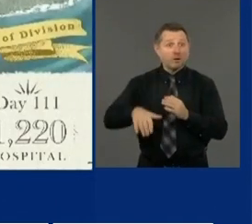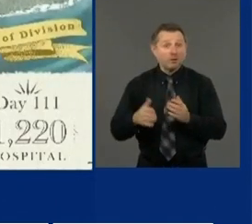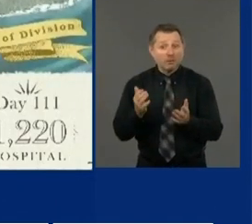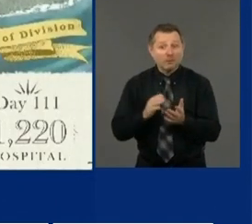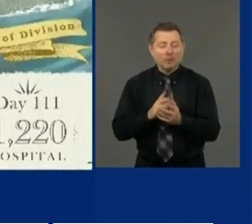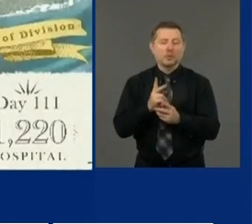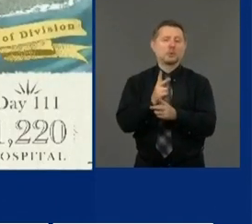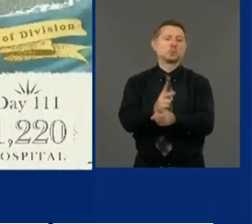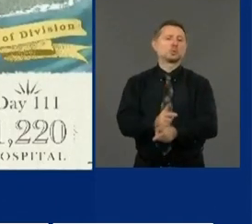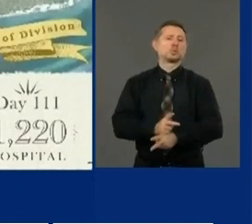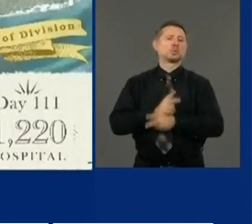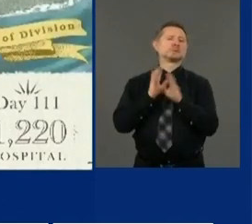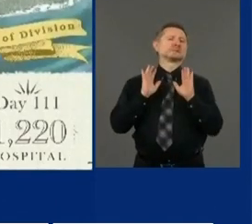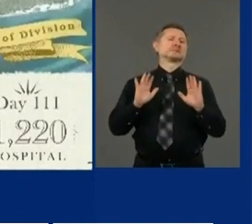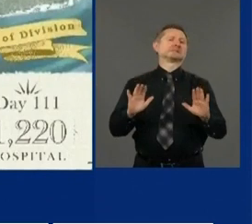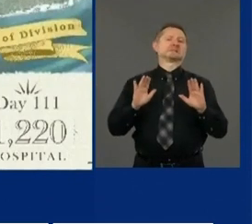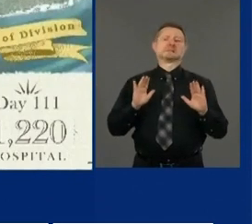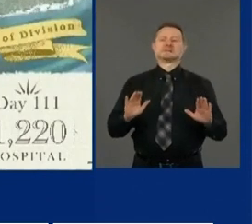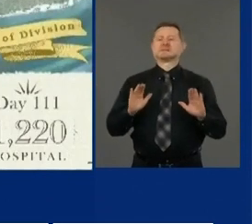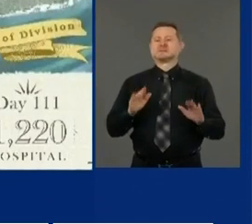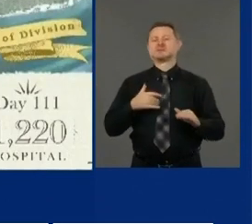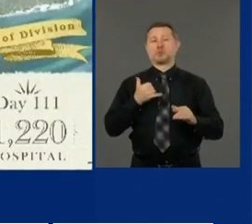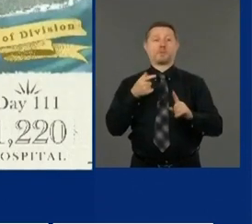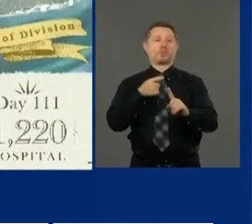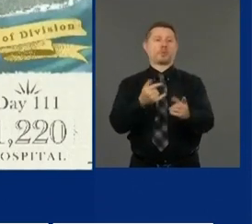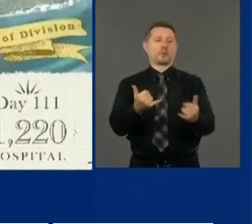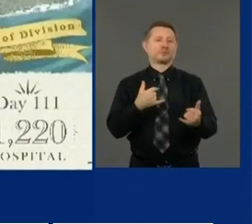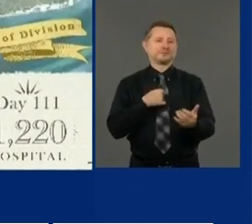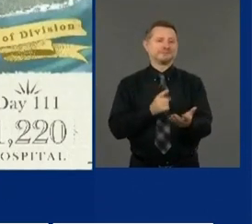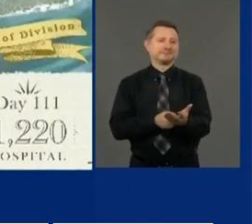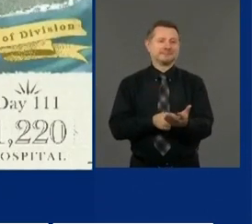OUT-OF-STATE BAN, FOLLOW THE FACTS, ARIZONA, TEXAS AND FLORIDA GOING UP. THE LAST LITTLE SIGN, CAUTION